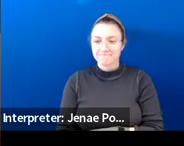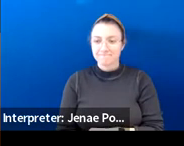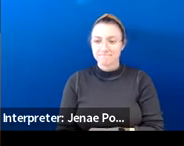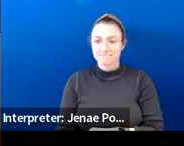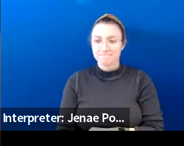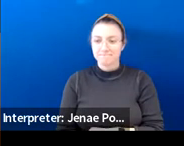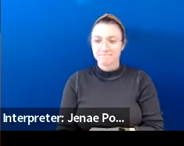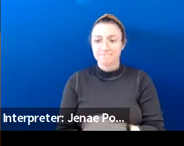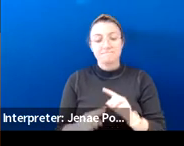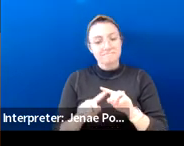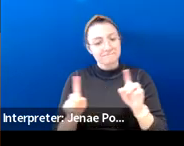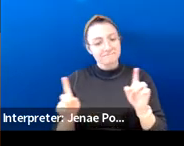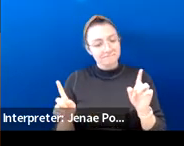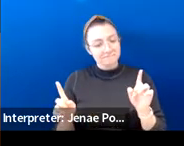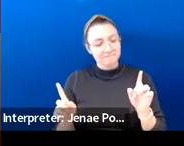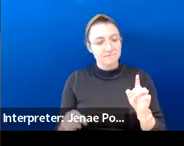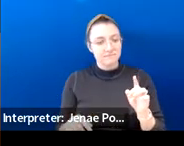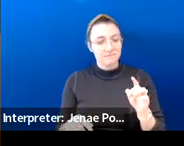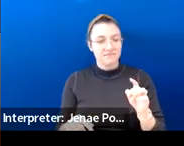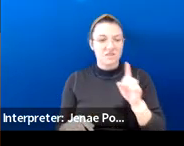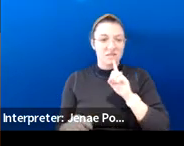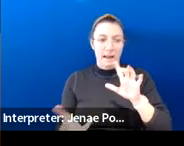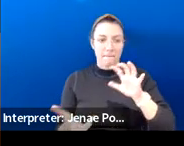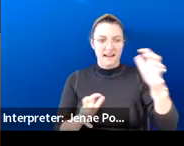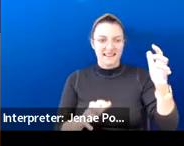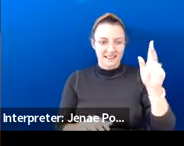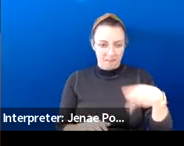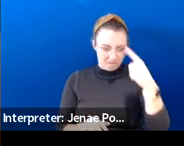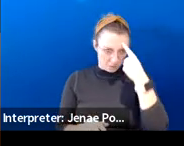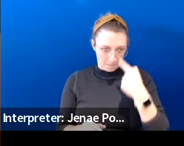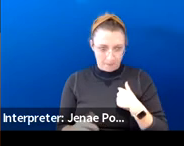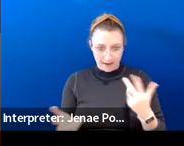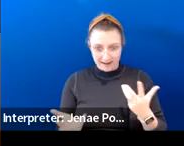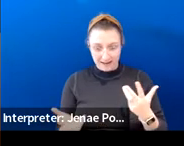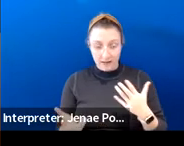However, the only thing that really messed me up where I guess my passion was that